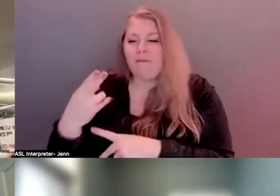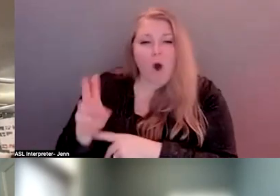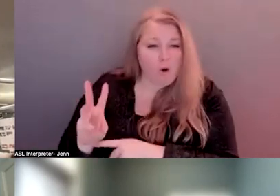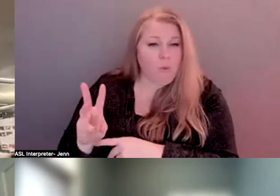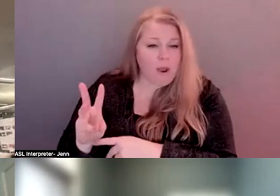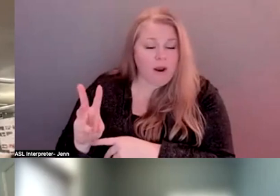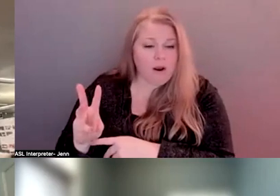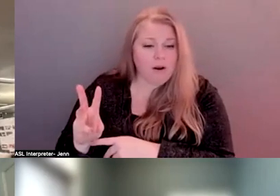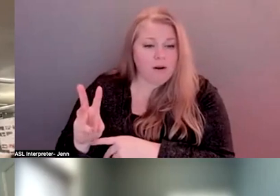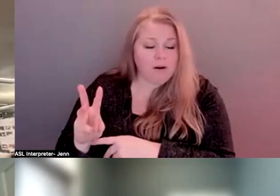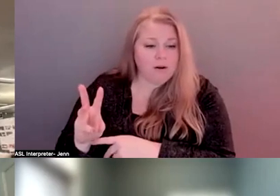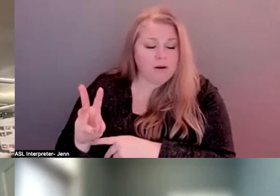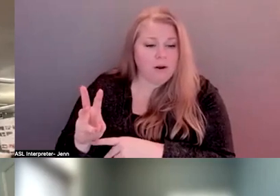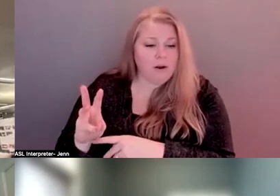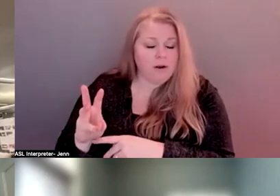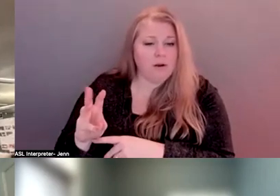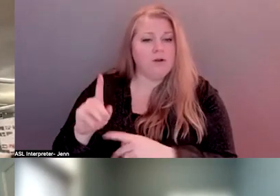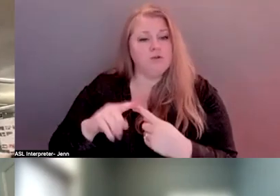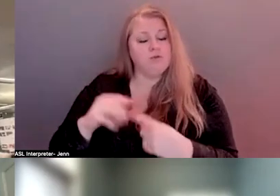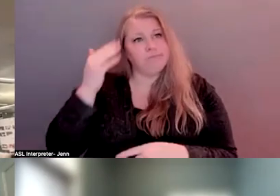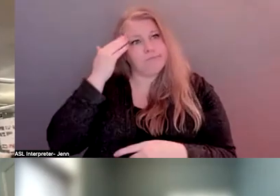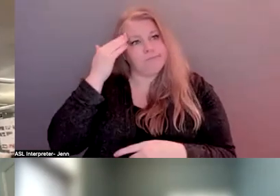the notion that we are relying on outside